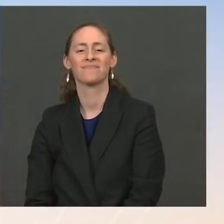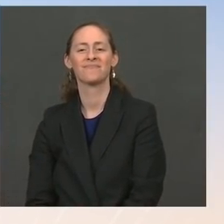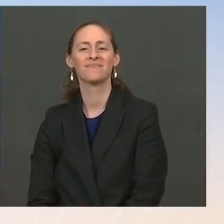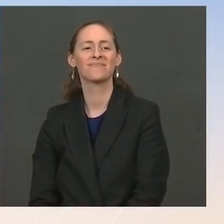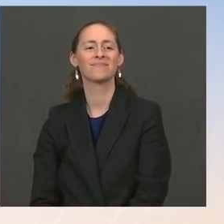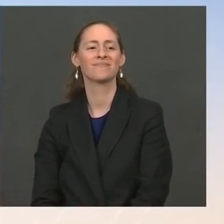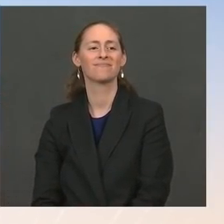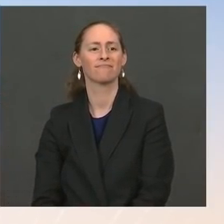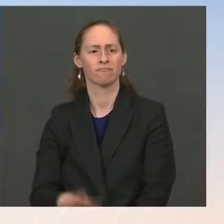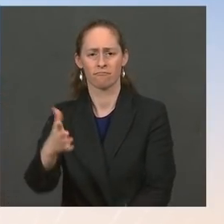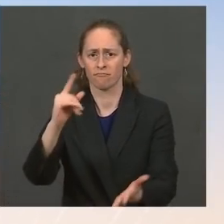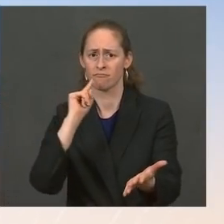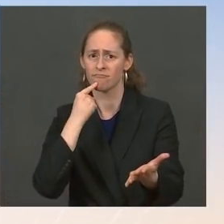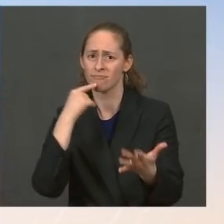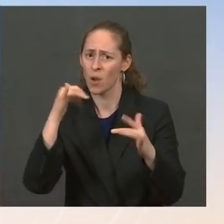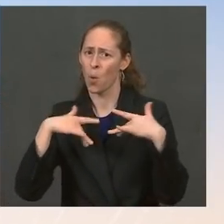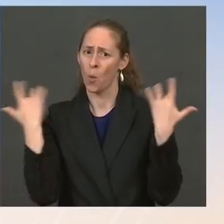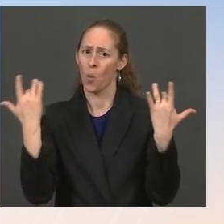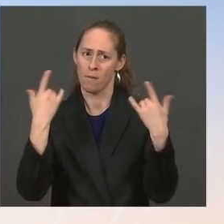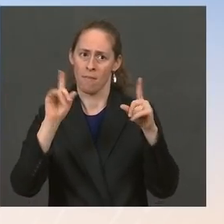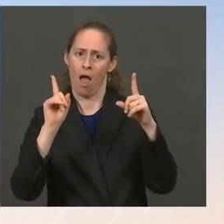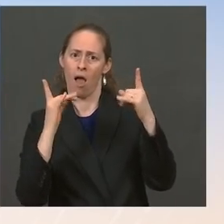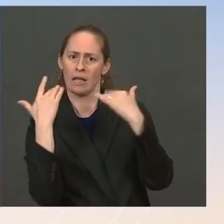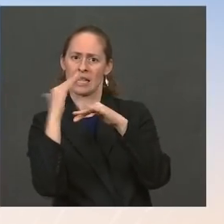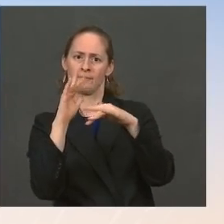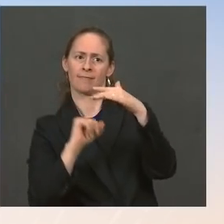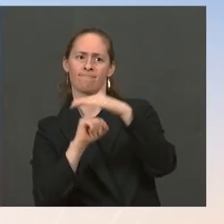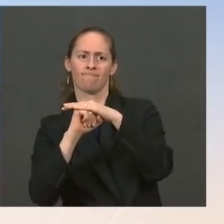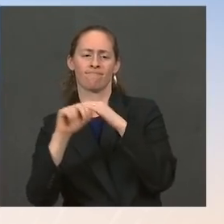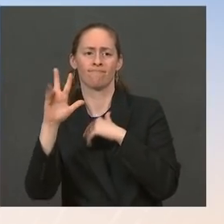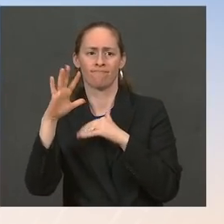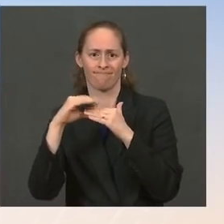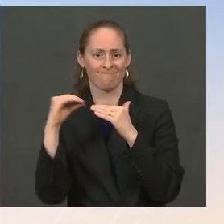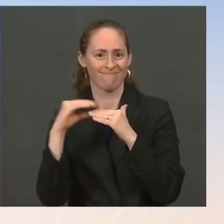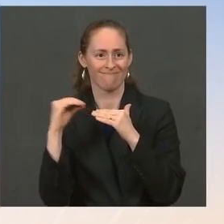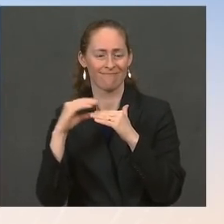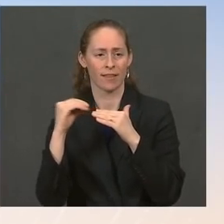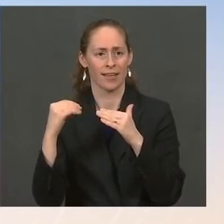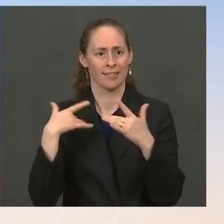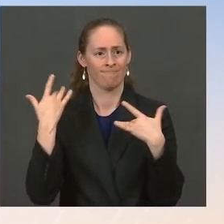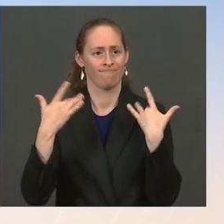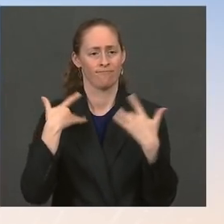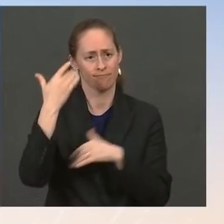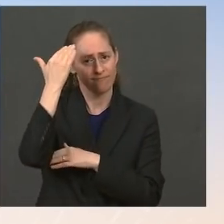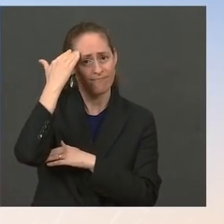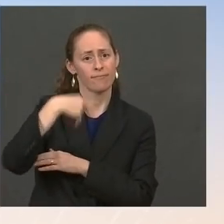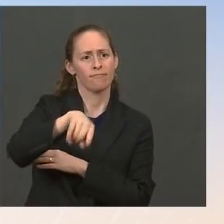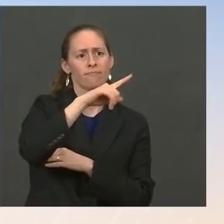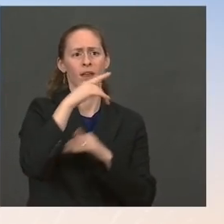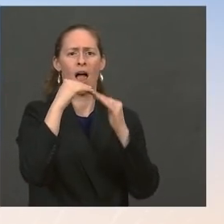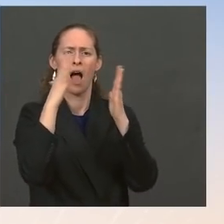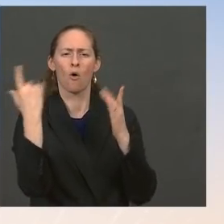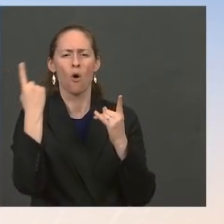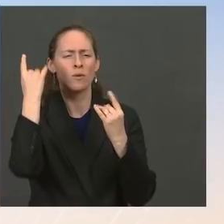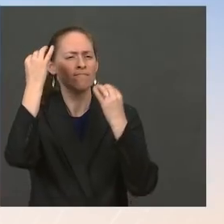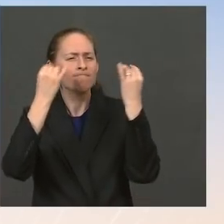And one of the biggest financial burdens on families is housing costs, as we're seeing around the country. Build Back Better will take historic steps